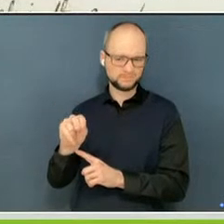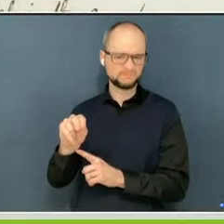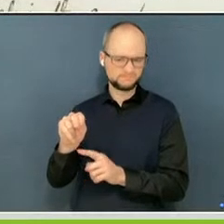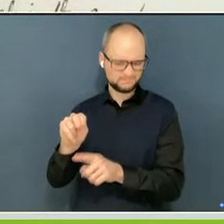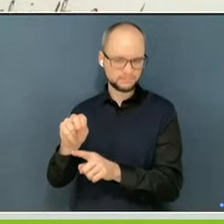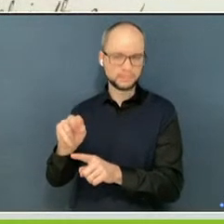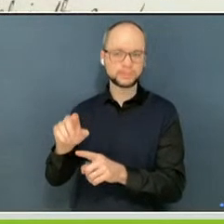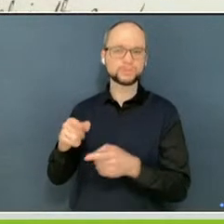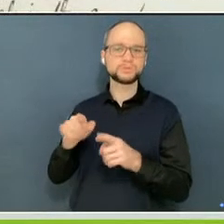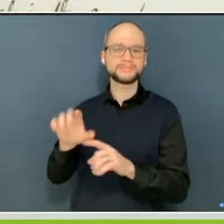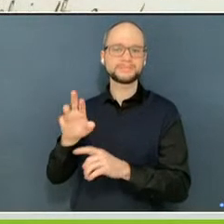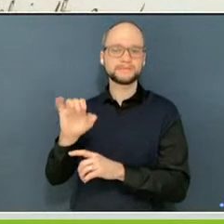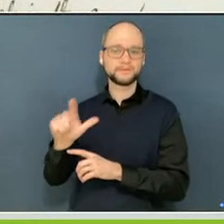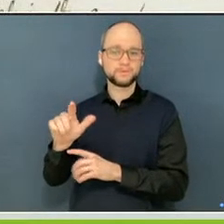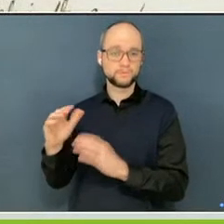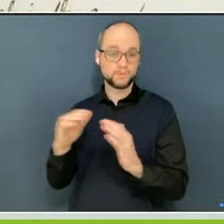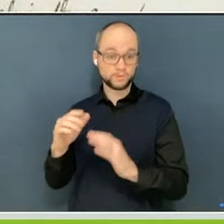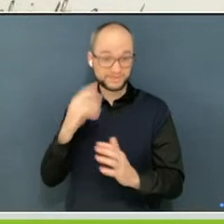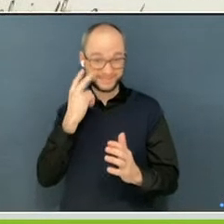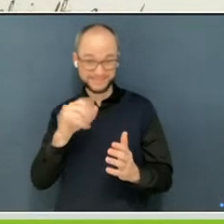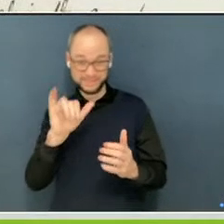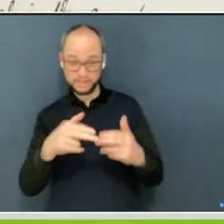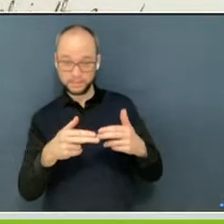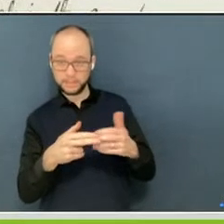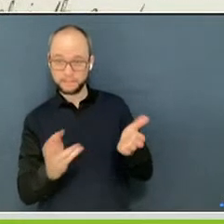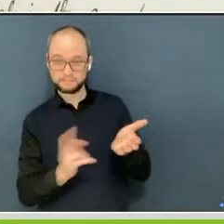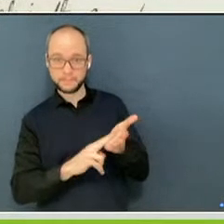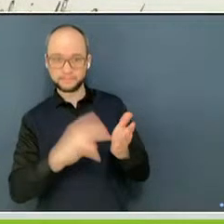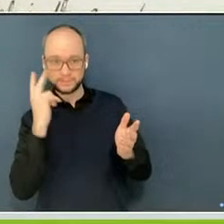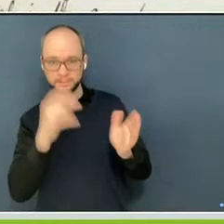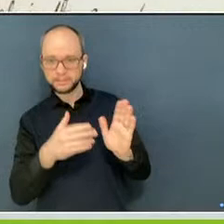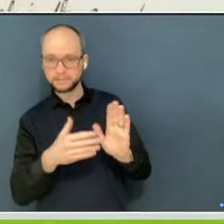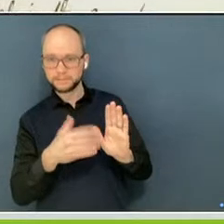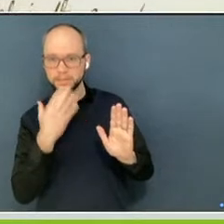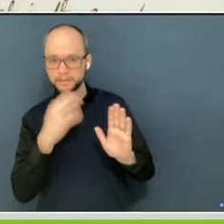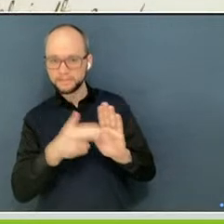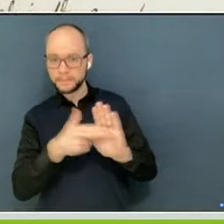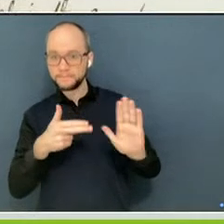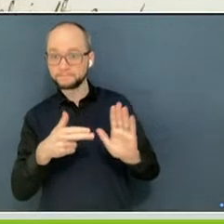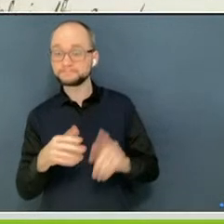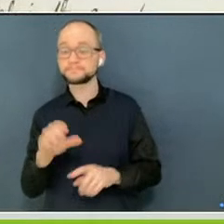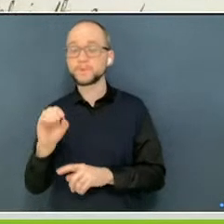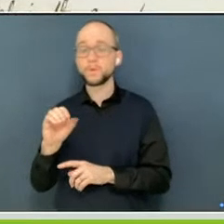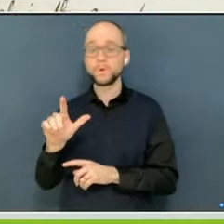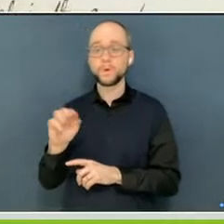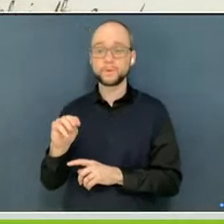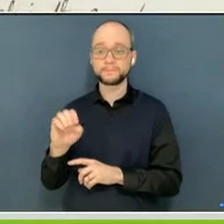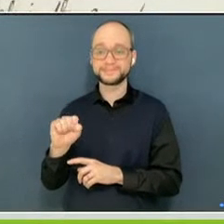his signature that's highlighted. Olmsted was selected for this position because of his